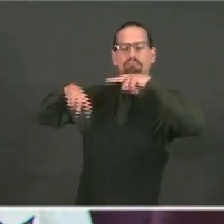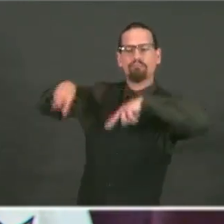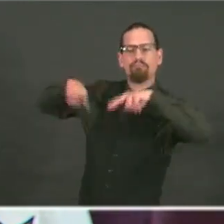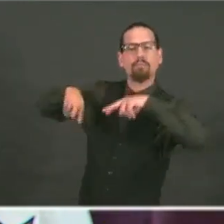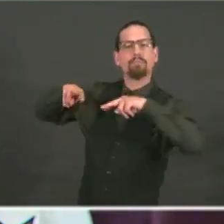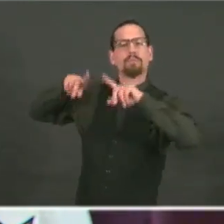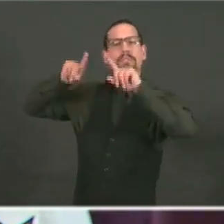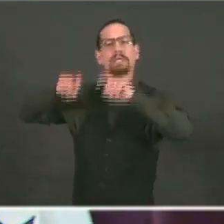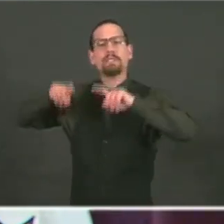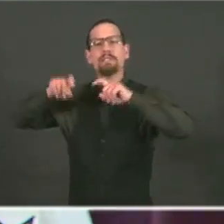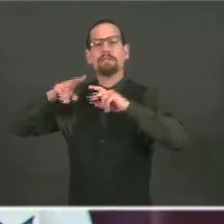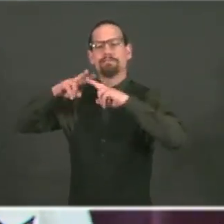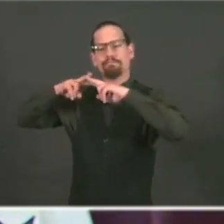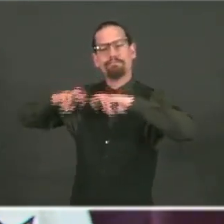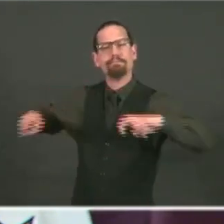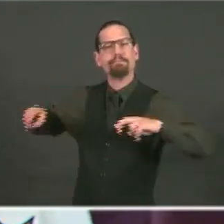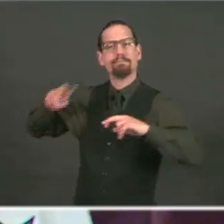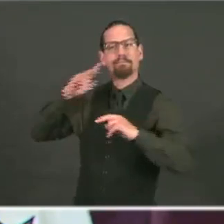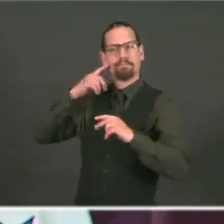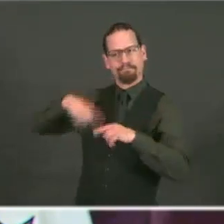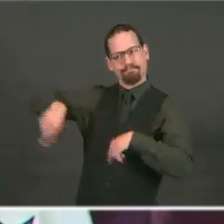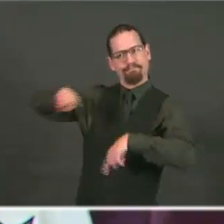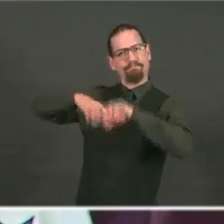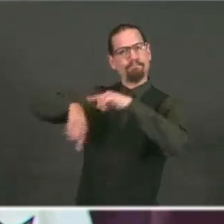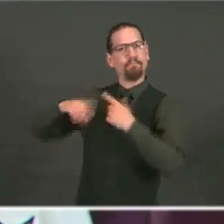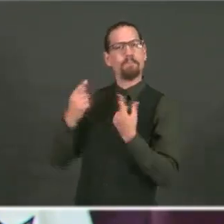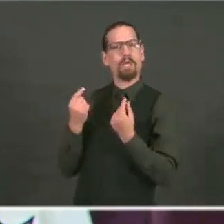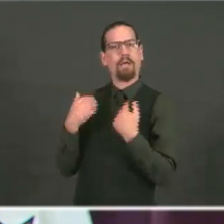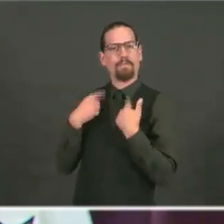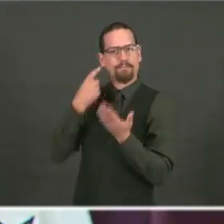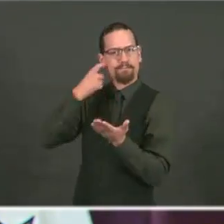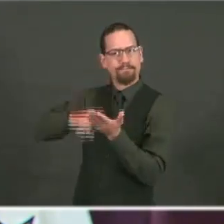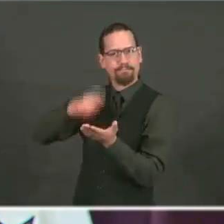THE SCHOOL'S REGULAR SURVEILLANCE TESTING WE IDENTIFIED A GROUP OF CASES